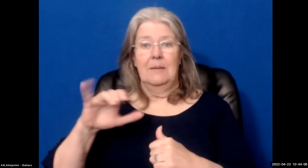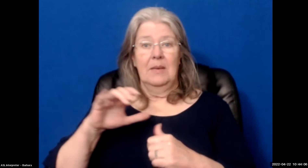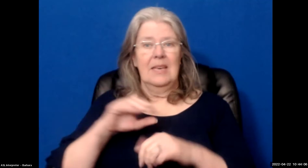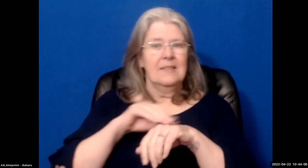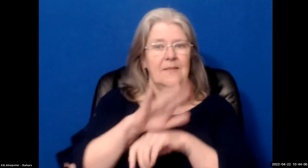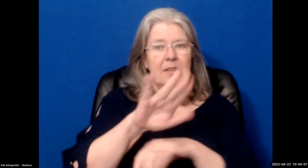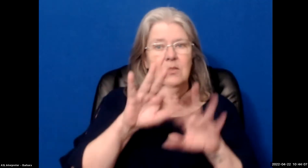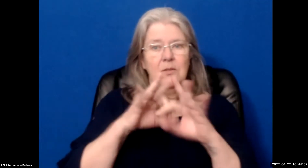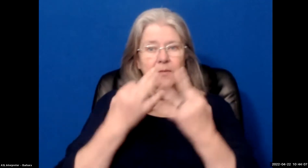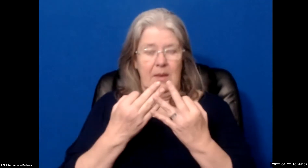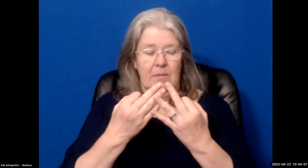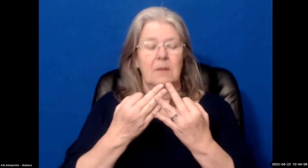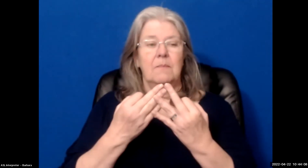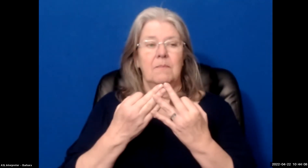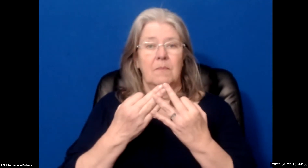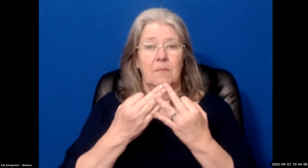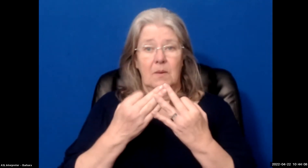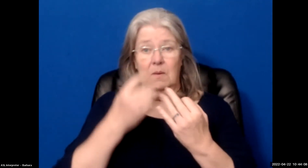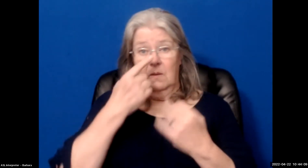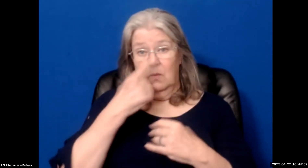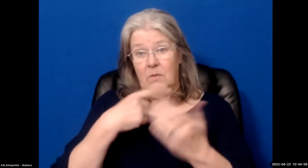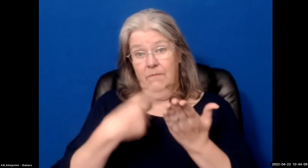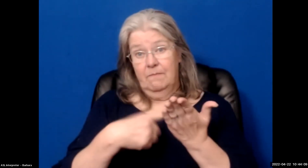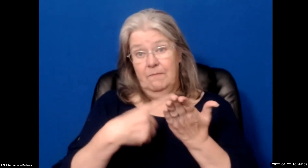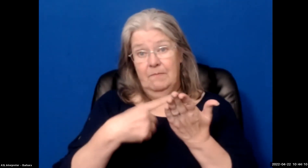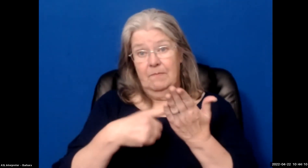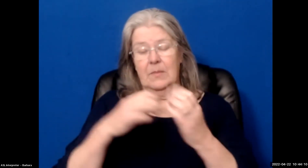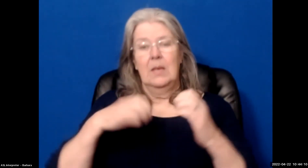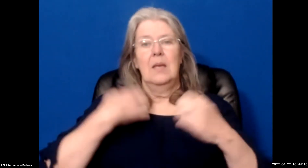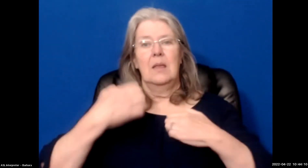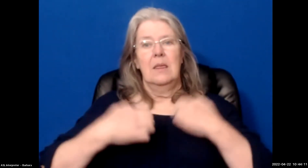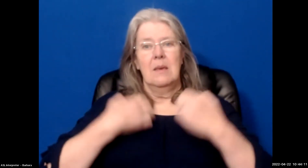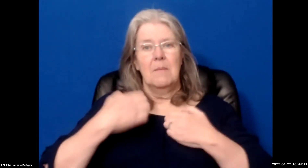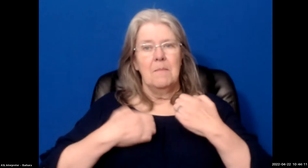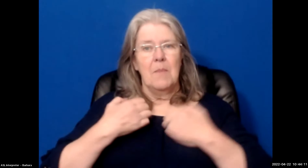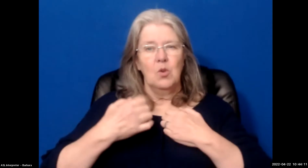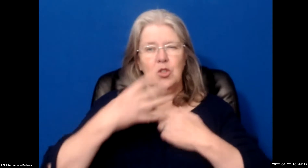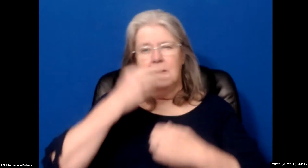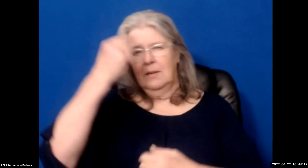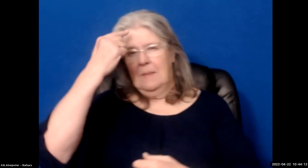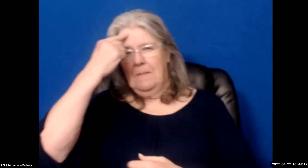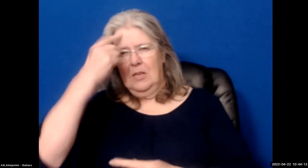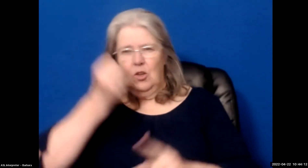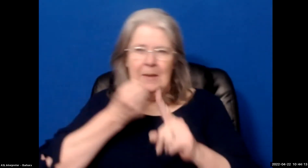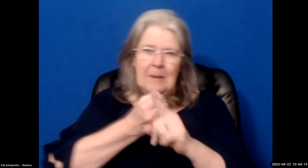talk a little bit about just the emotional -- mental impact that the pandemic has had on your family.